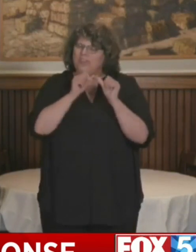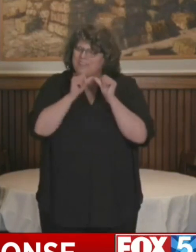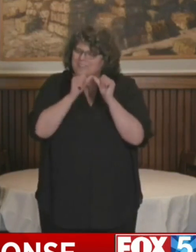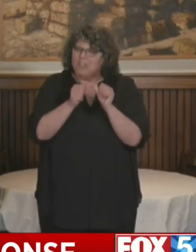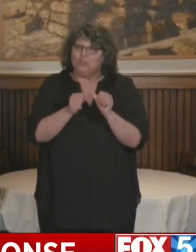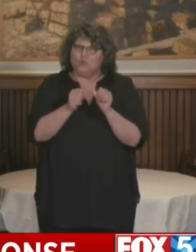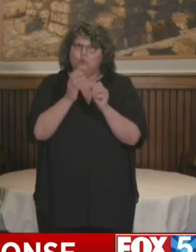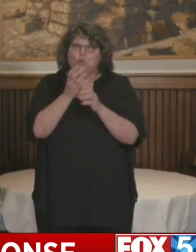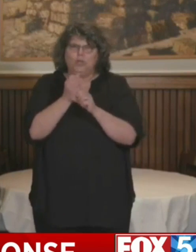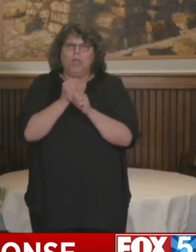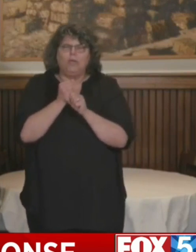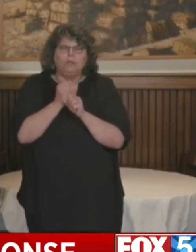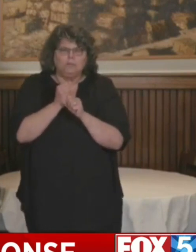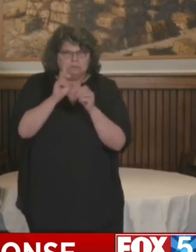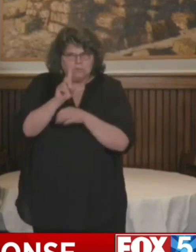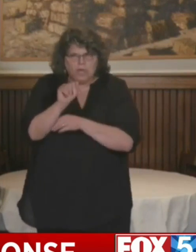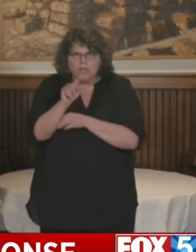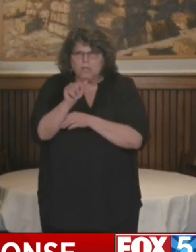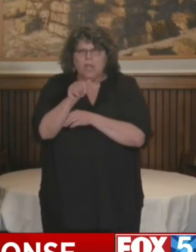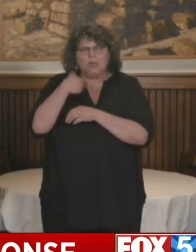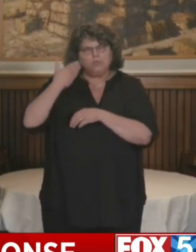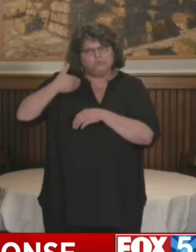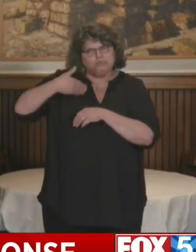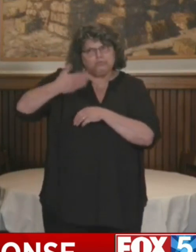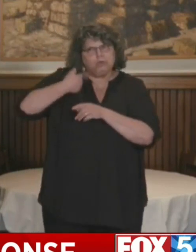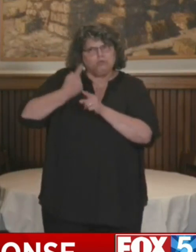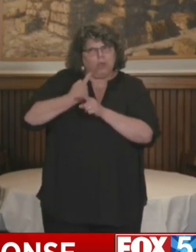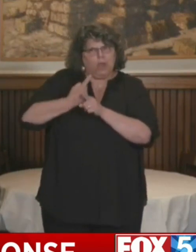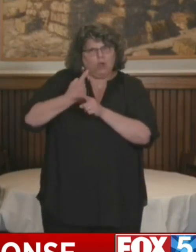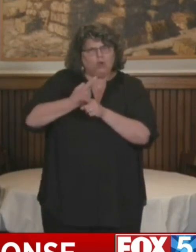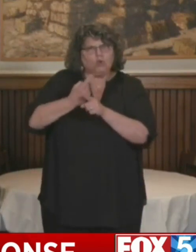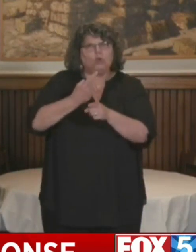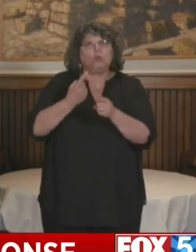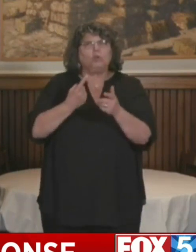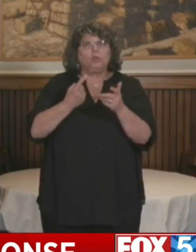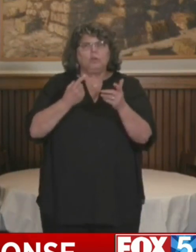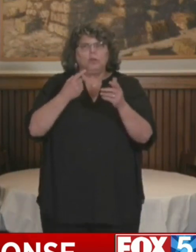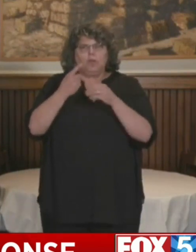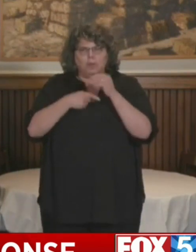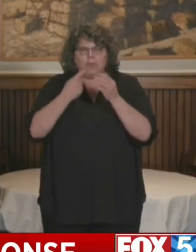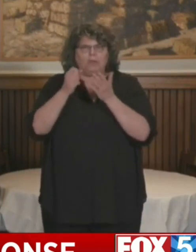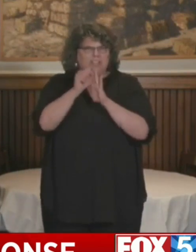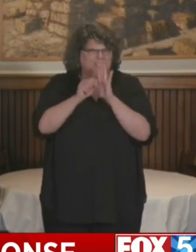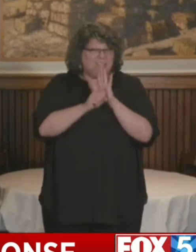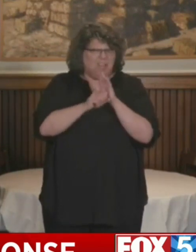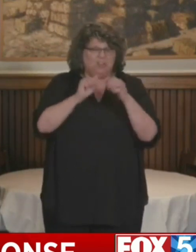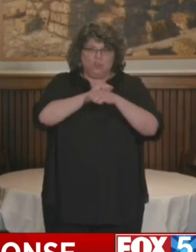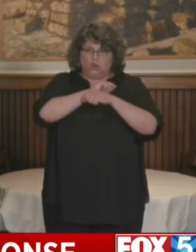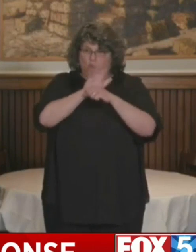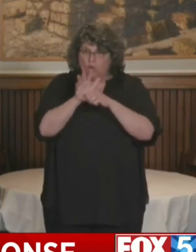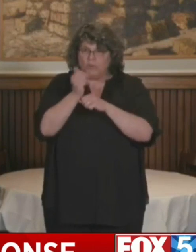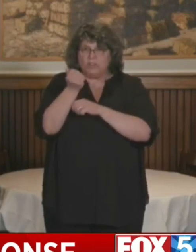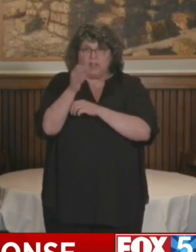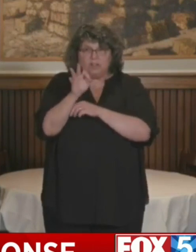STATE TO OPEN UP. WE ALSO WANT TO MAKE SURE THAT WE ARE GETTING CONTINUING TO RECEIVE.